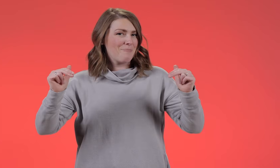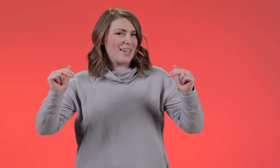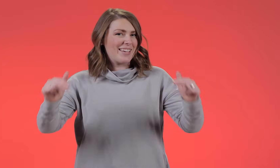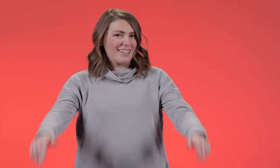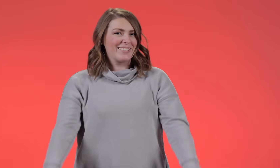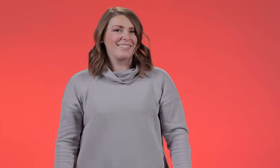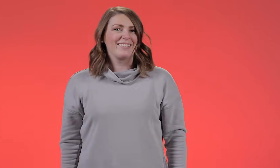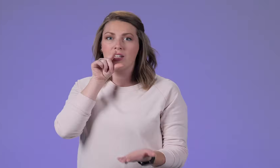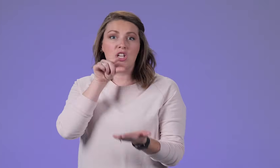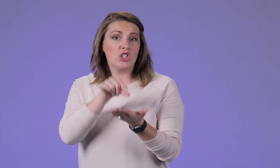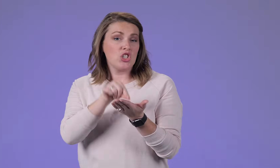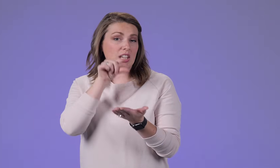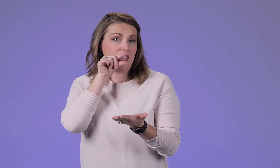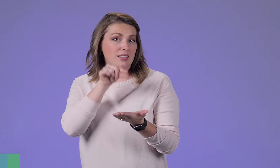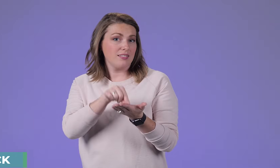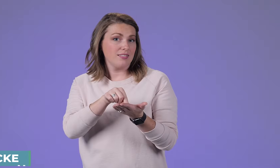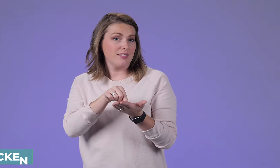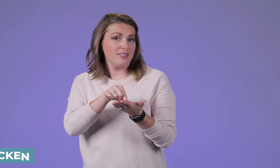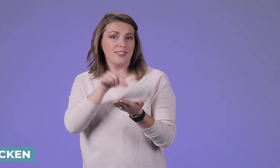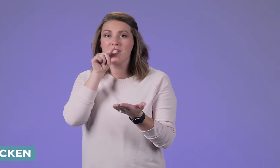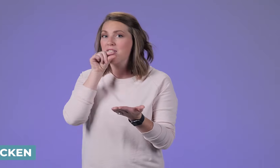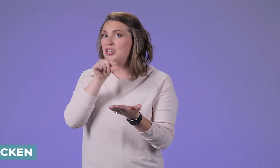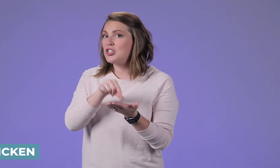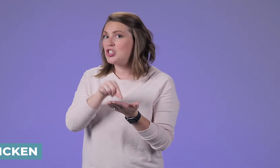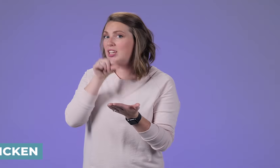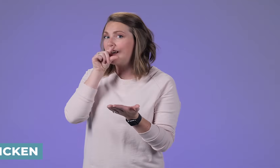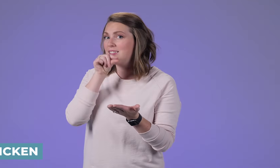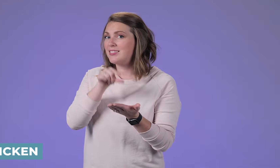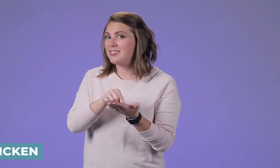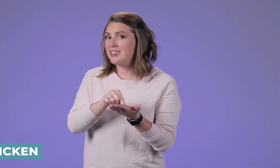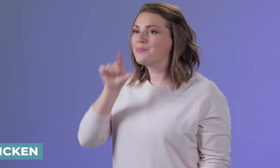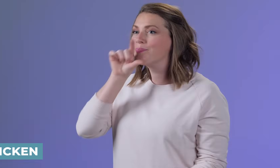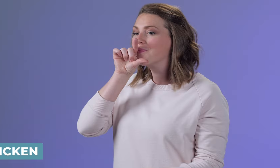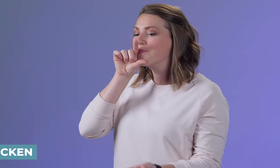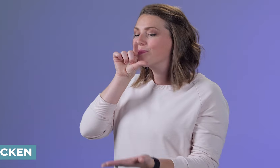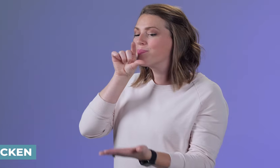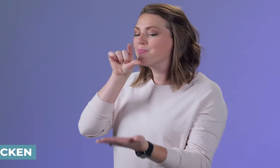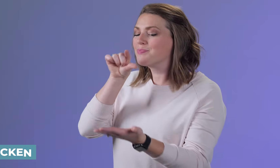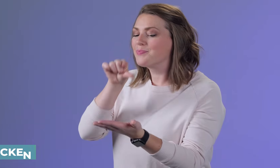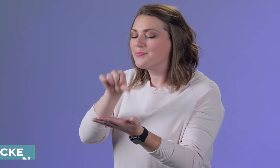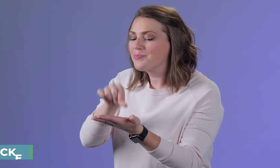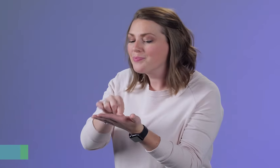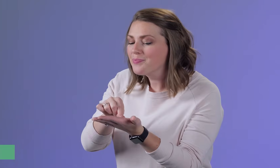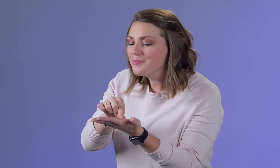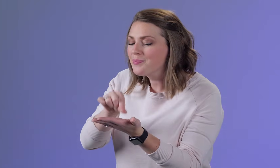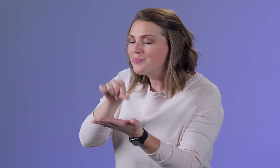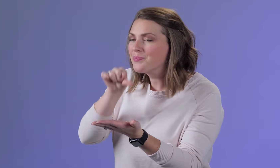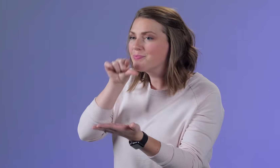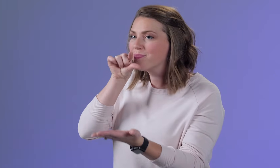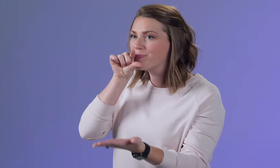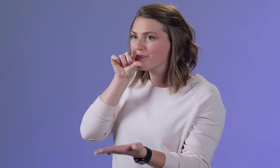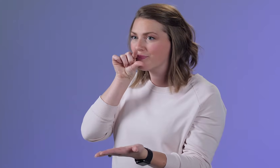BACON CHICKEN CHICKEN It's like a bird pecking down for its food.